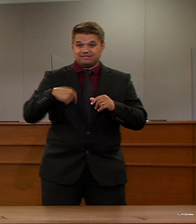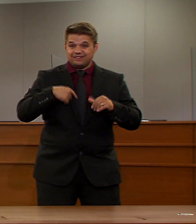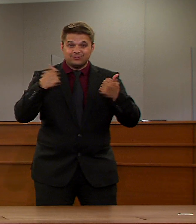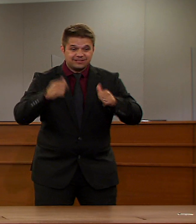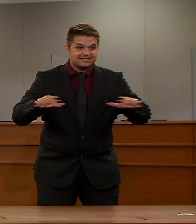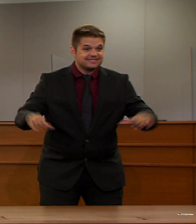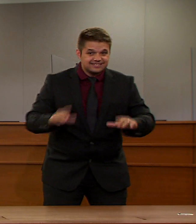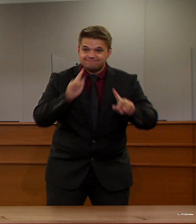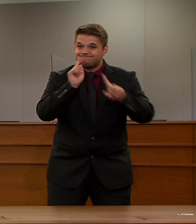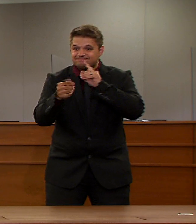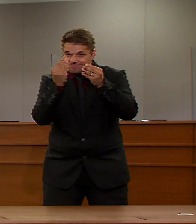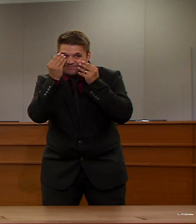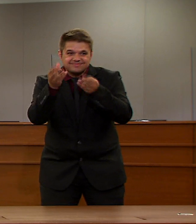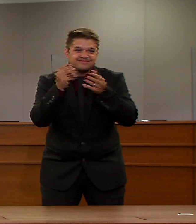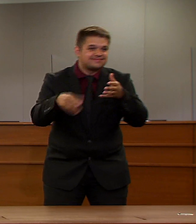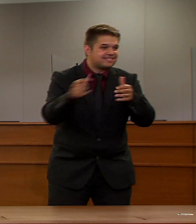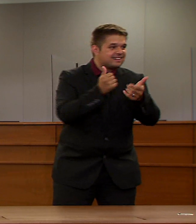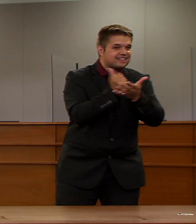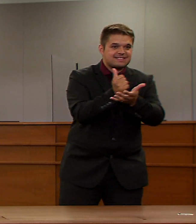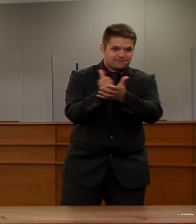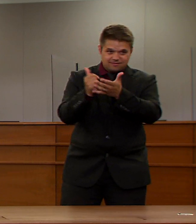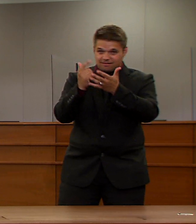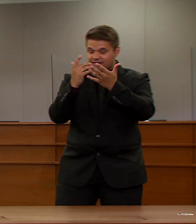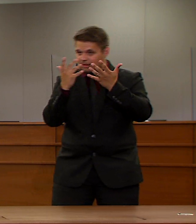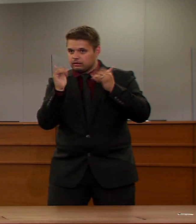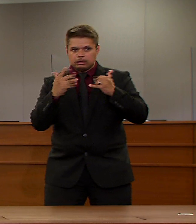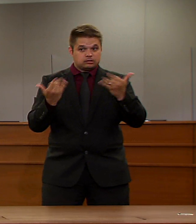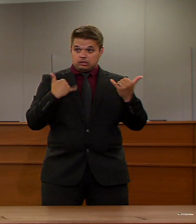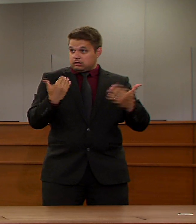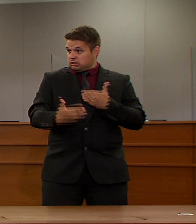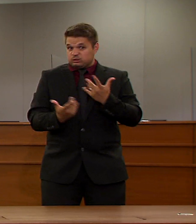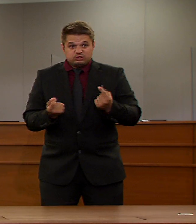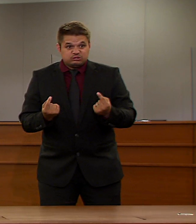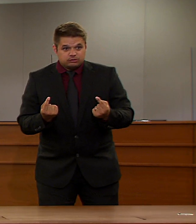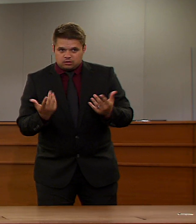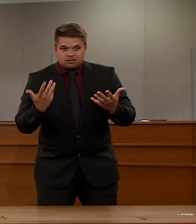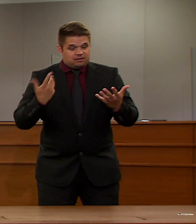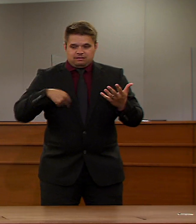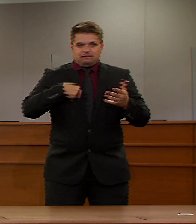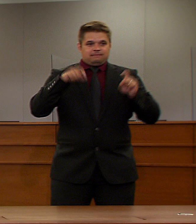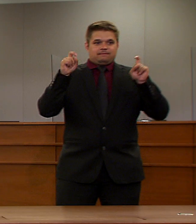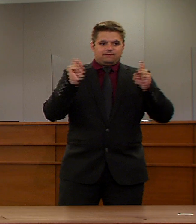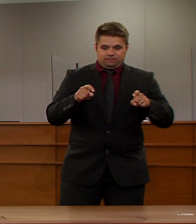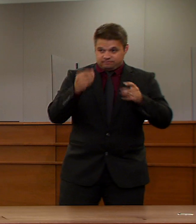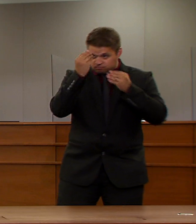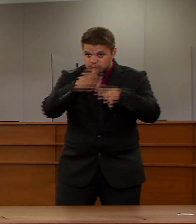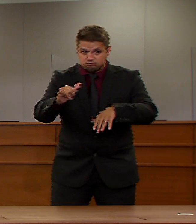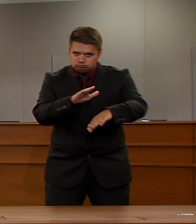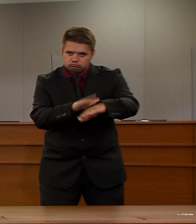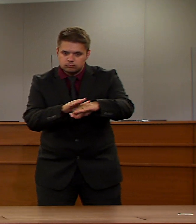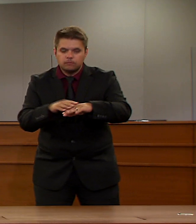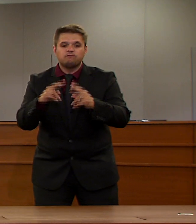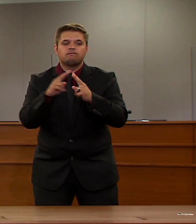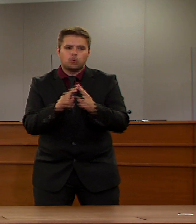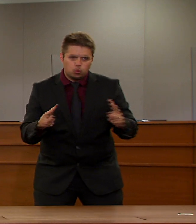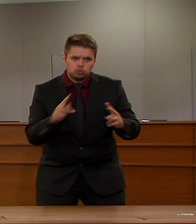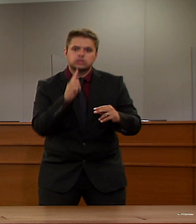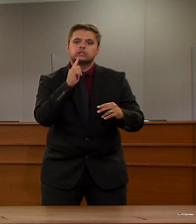We need to take this very seriously we're not done fighting this virus yet. And face coverings and physical